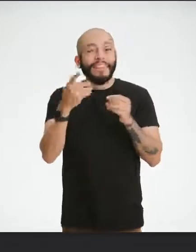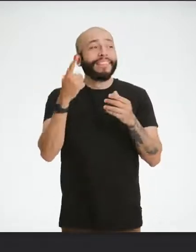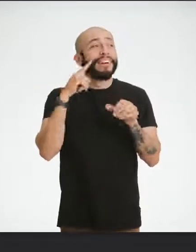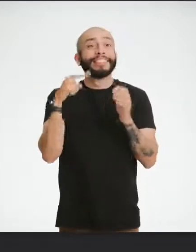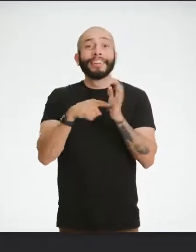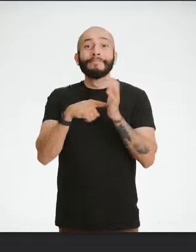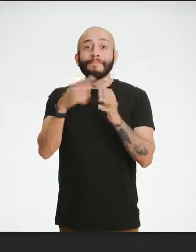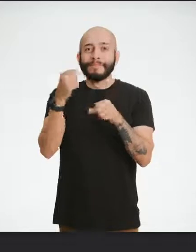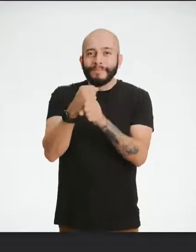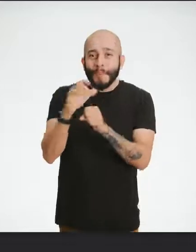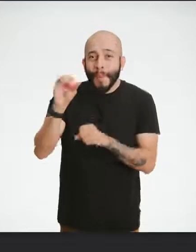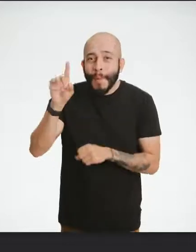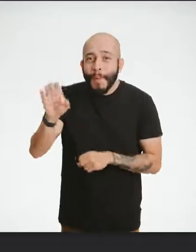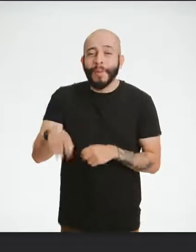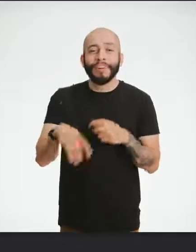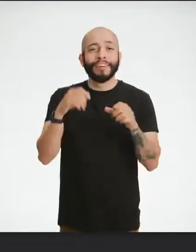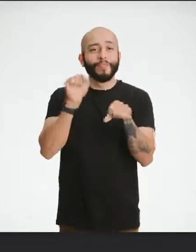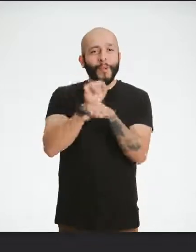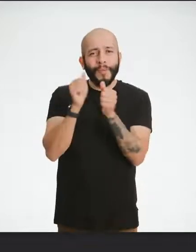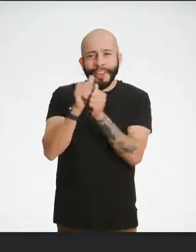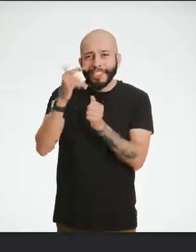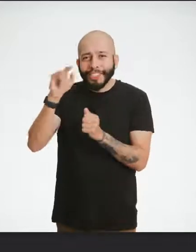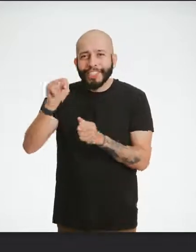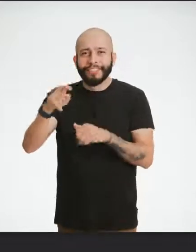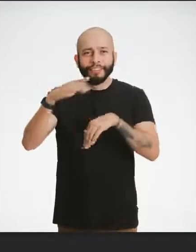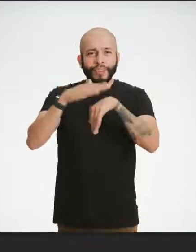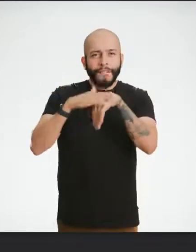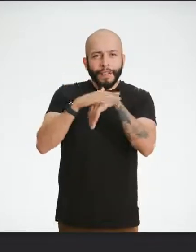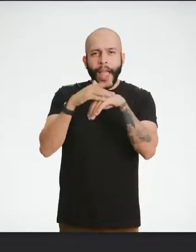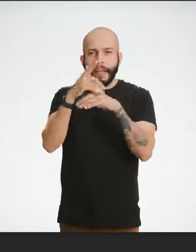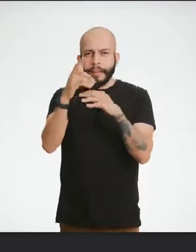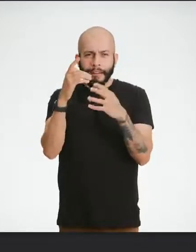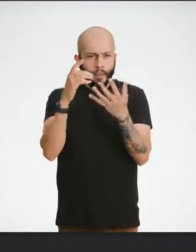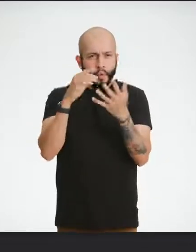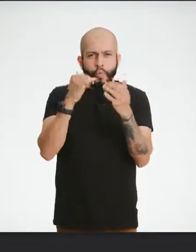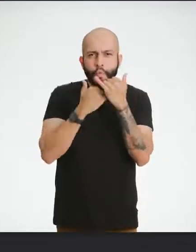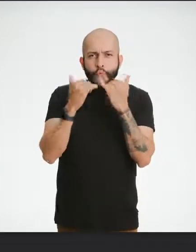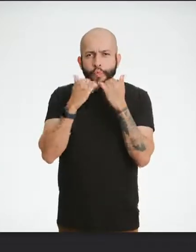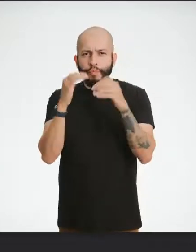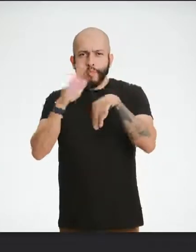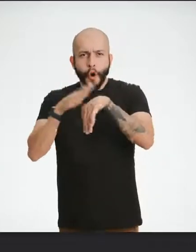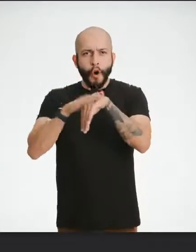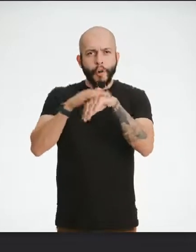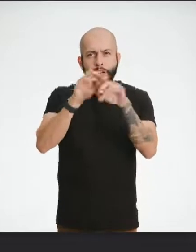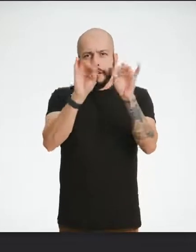You can generate source code, work with git, even surface your own custom errors and warnings.